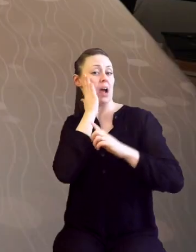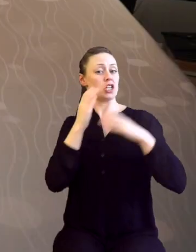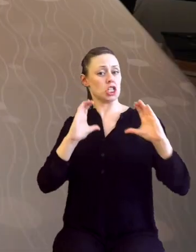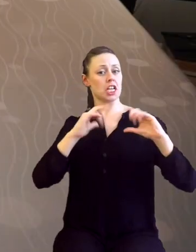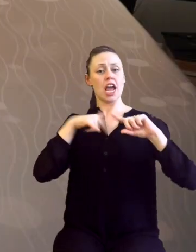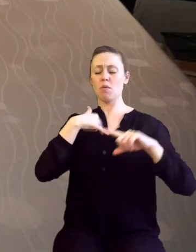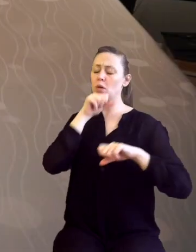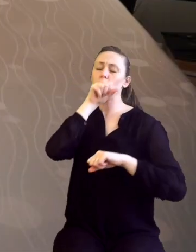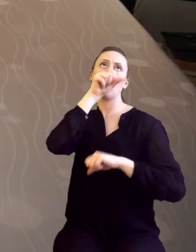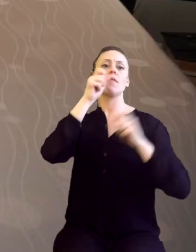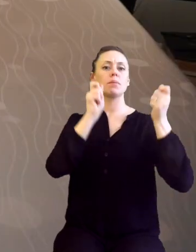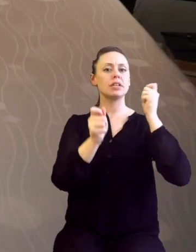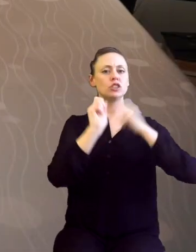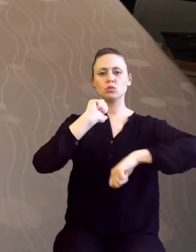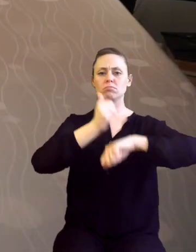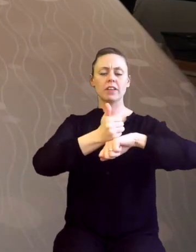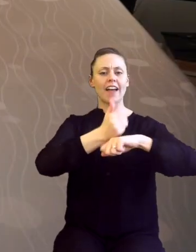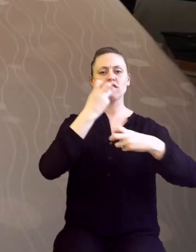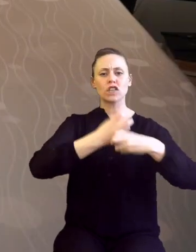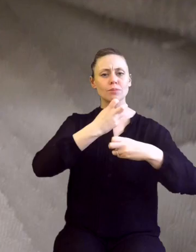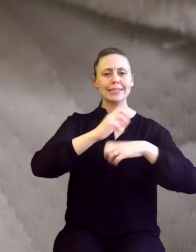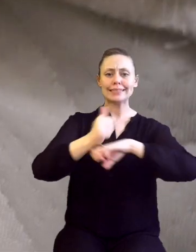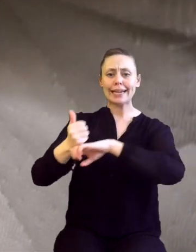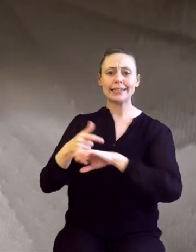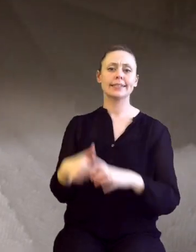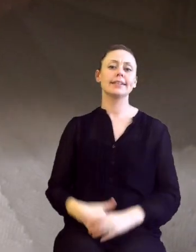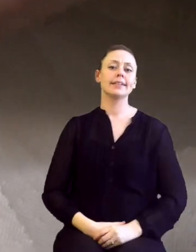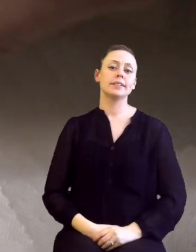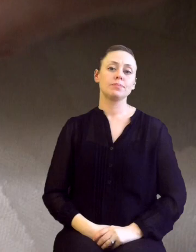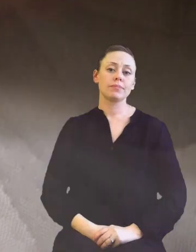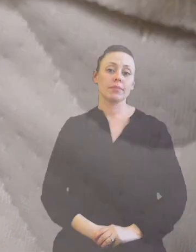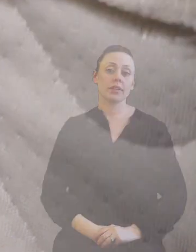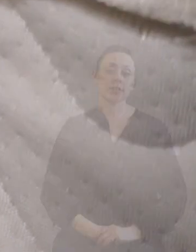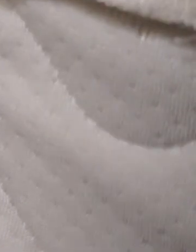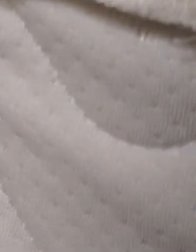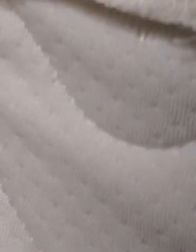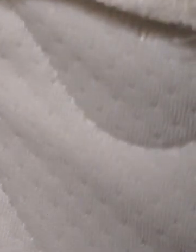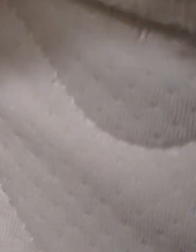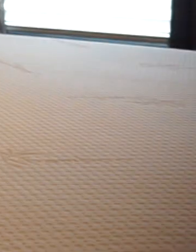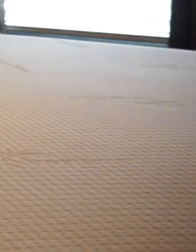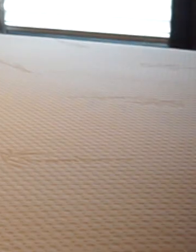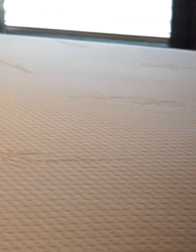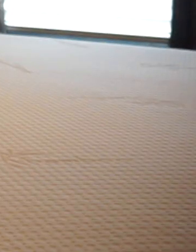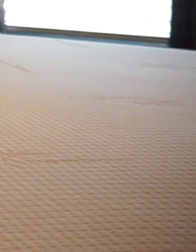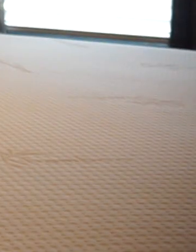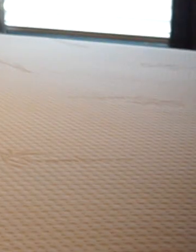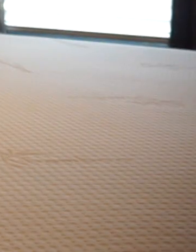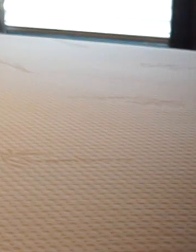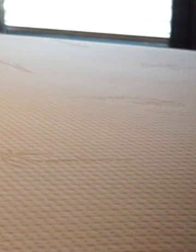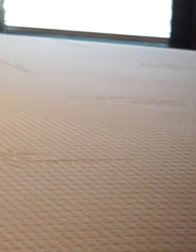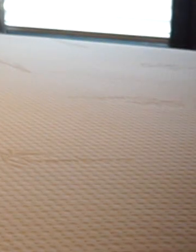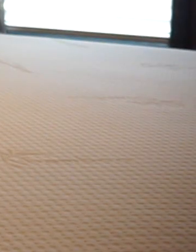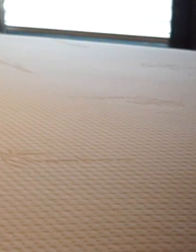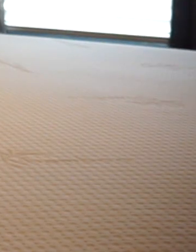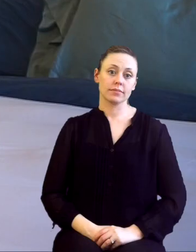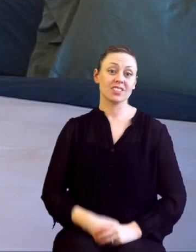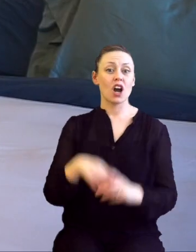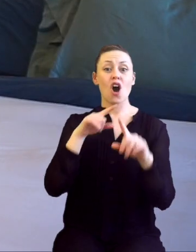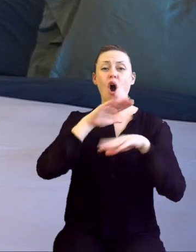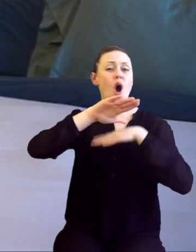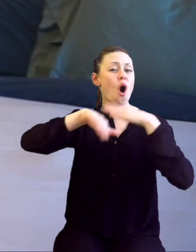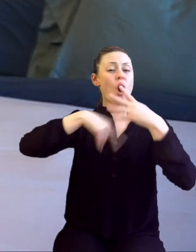the ability to change our firmness setting. All of the mattresses listed